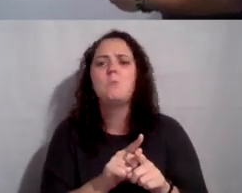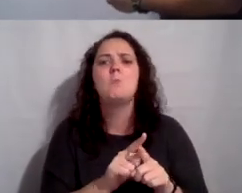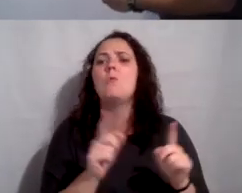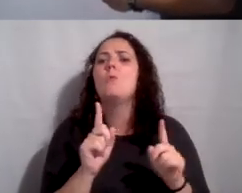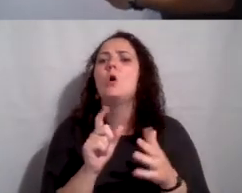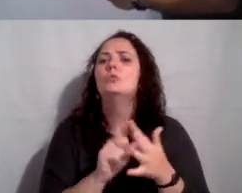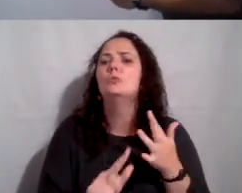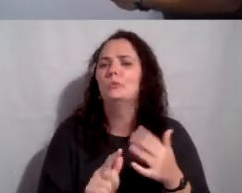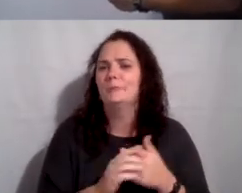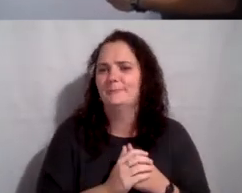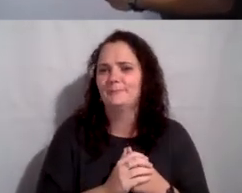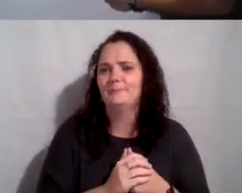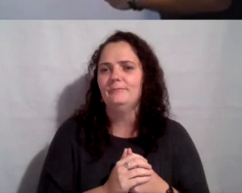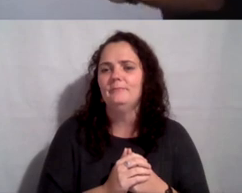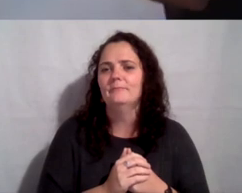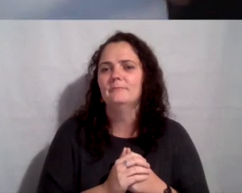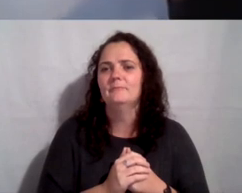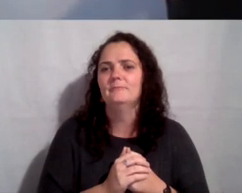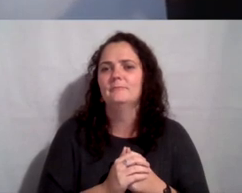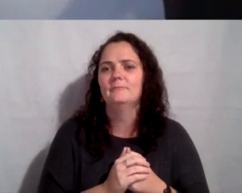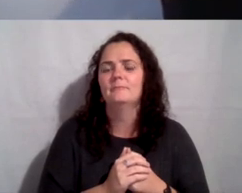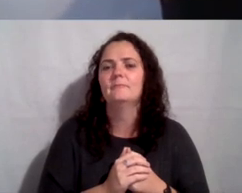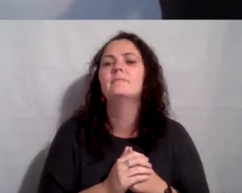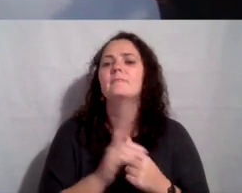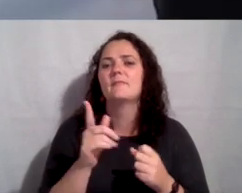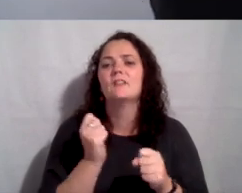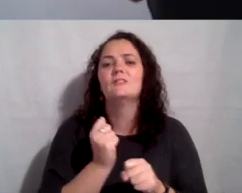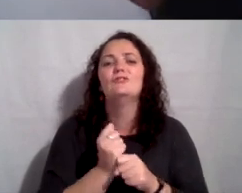I think there's some truth in that except gesture drawing is also about what you're doing,